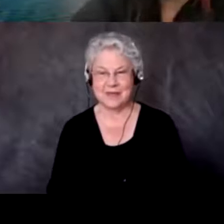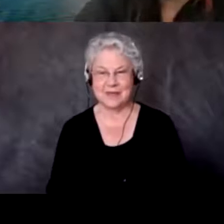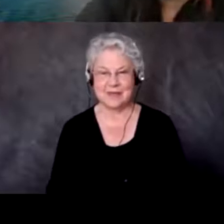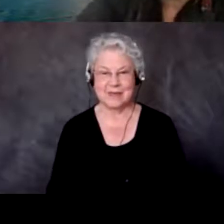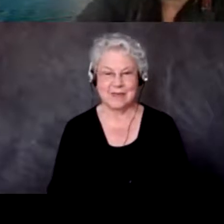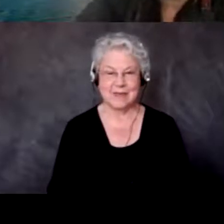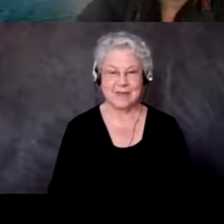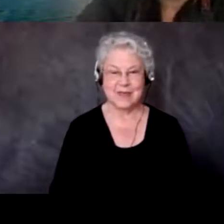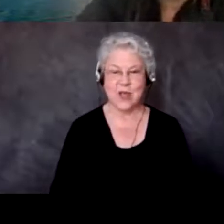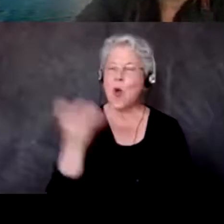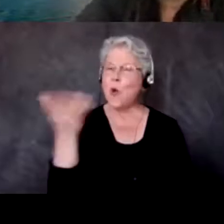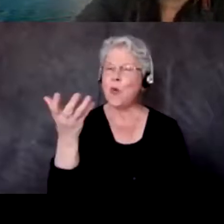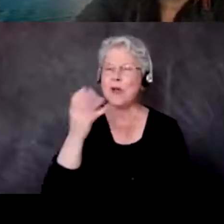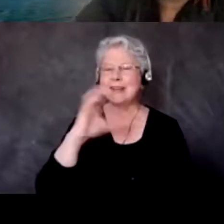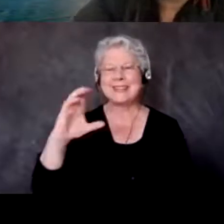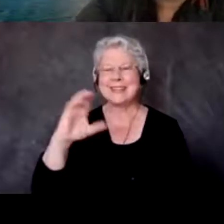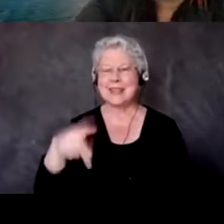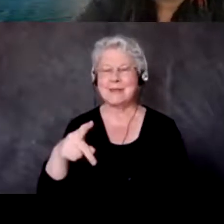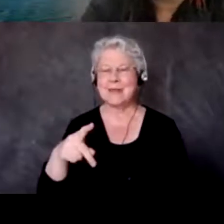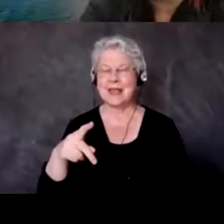What is a CCP? What is a Comprehensive Community Plan?